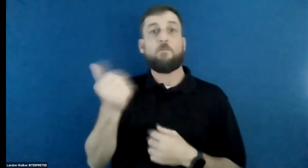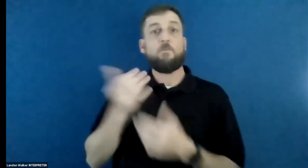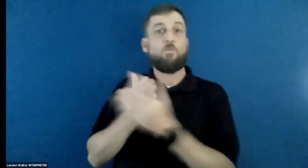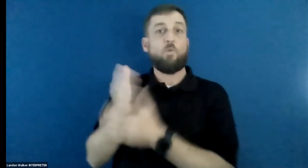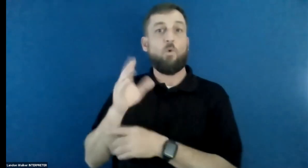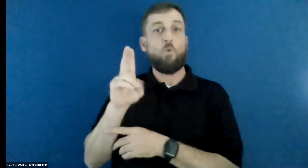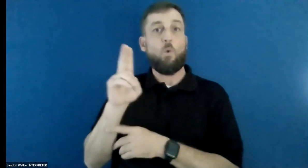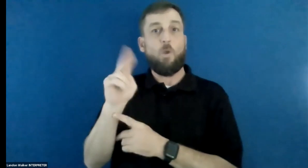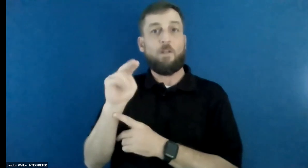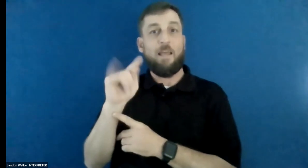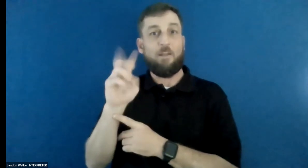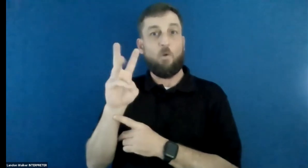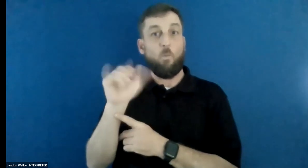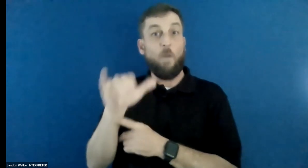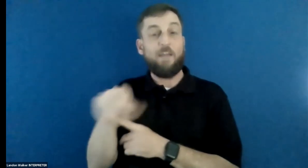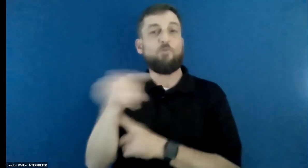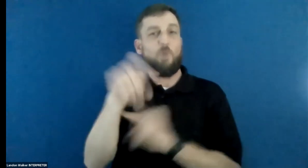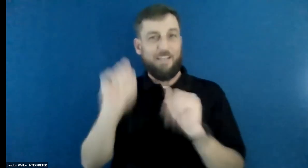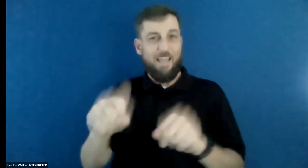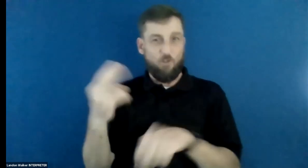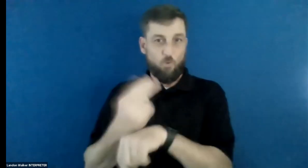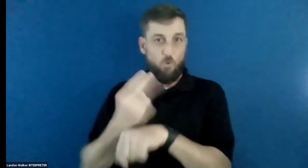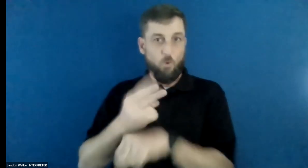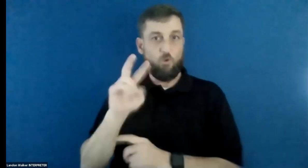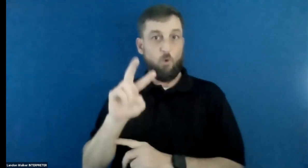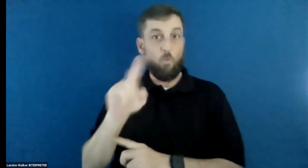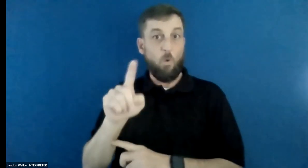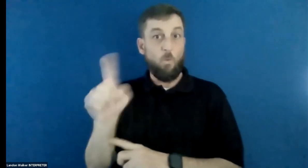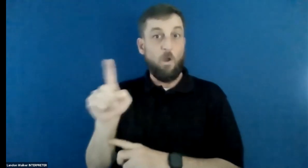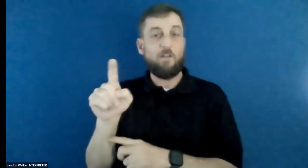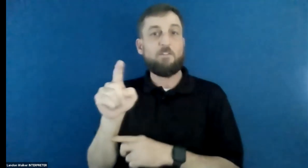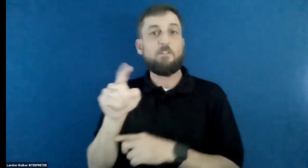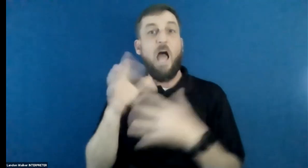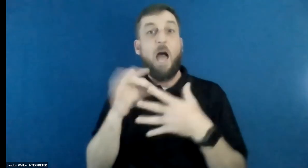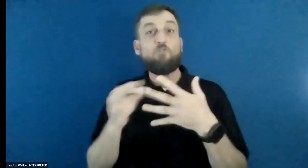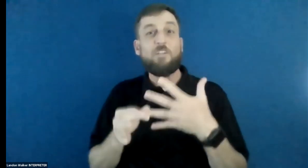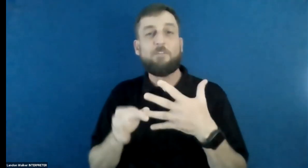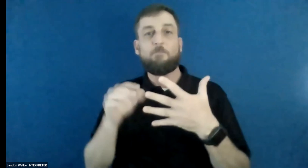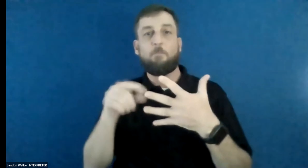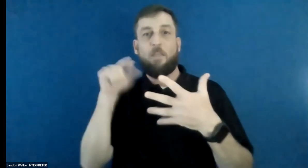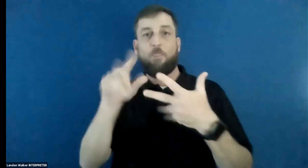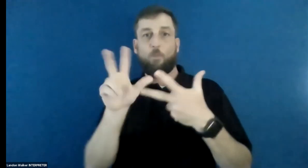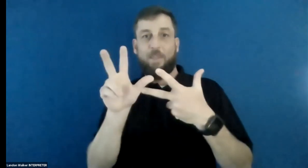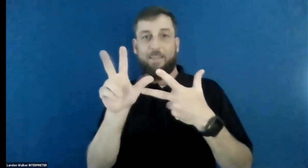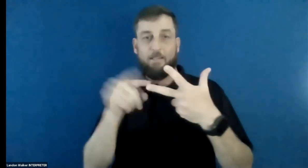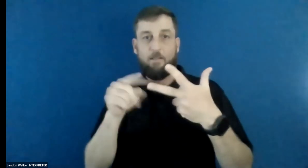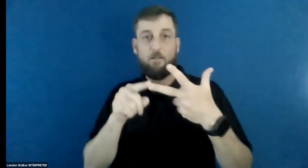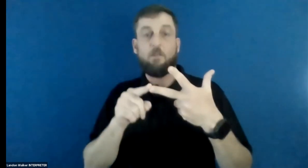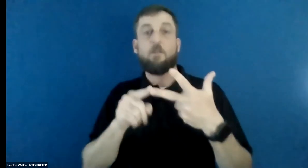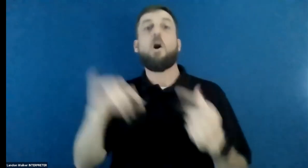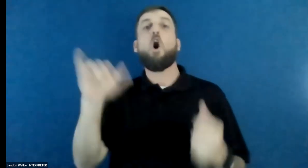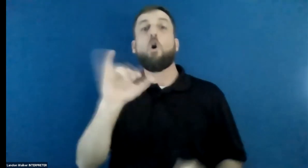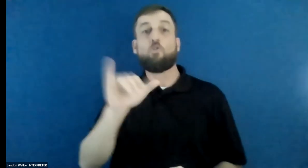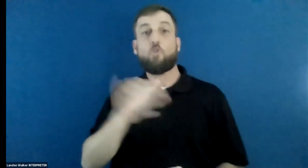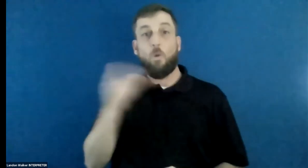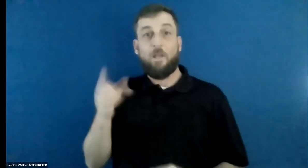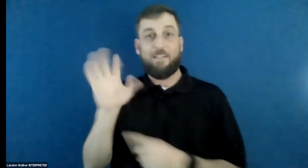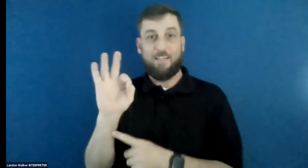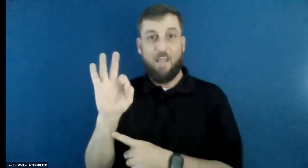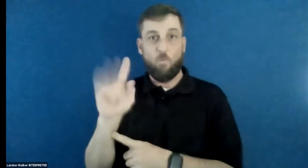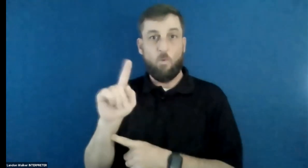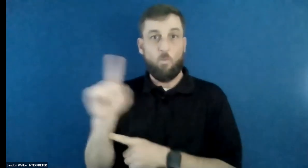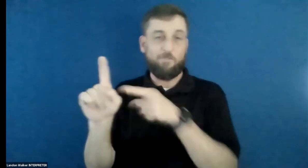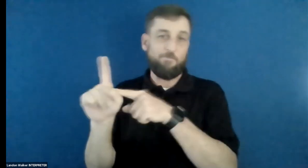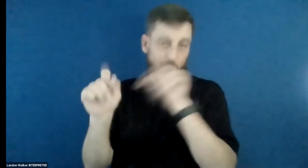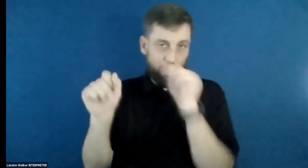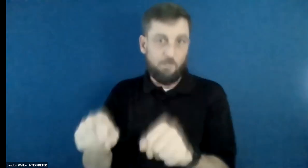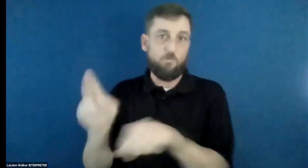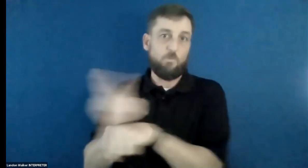with United Way, where 211, so you can still down to one one and do option three and that will give you to a crisis person as well. And then also 911 is always accessible.